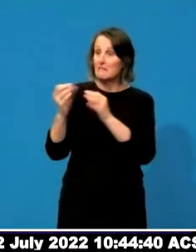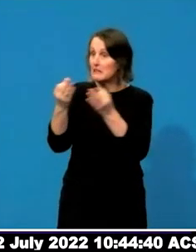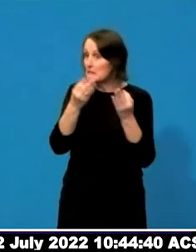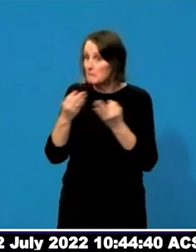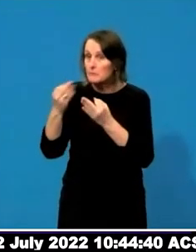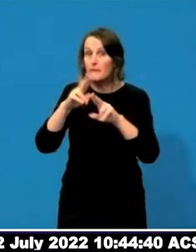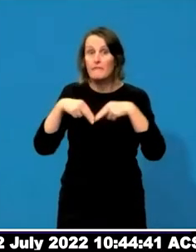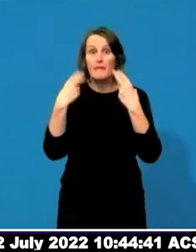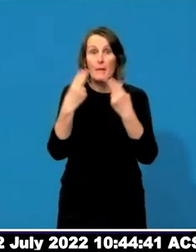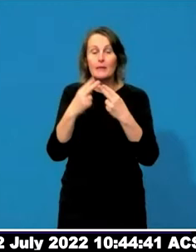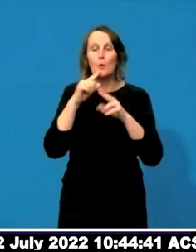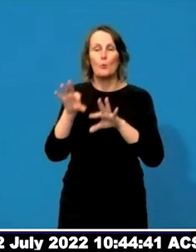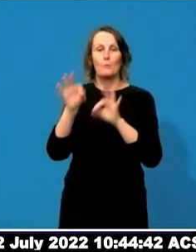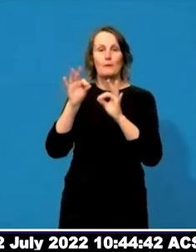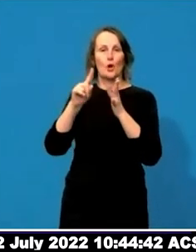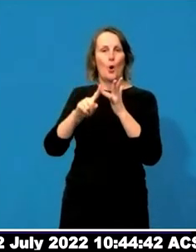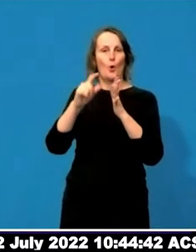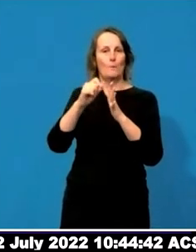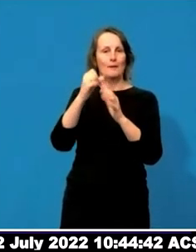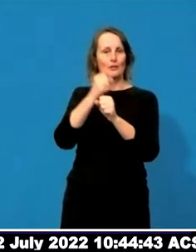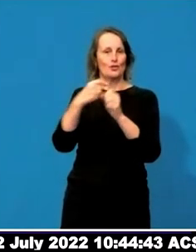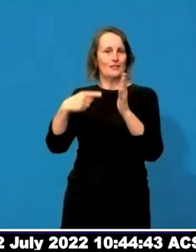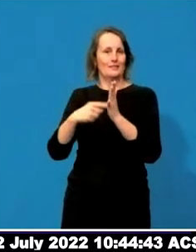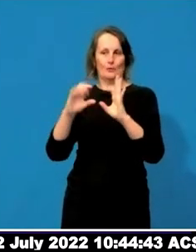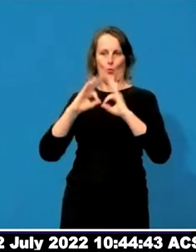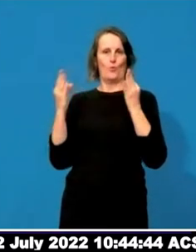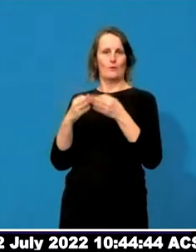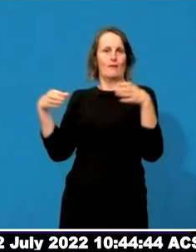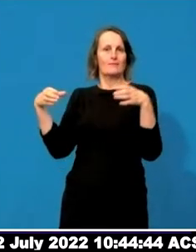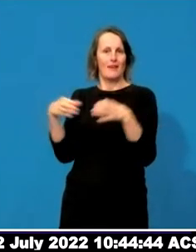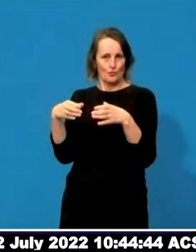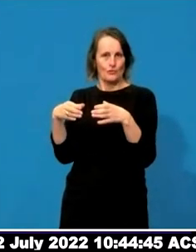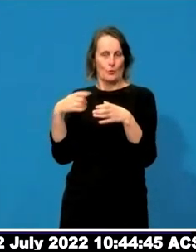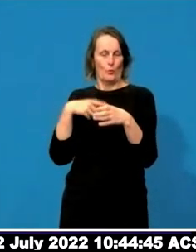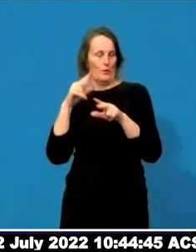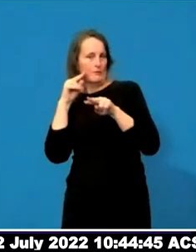And I'm privileged to have had that role in the Territory since 2016.